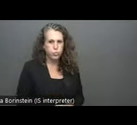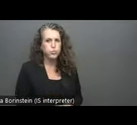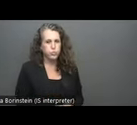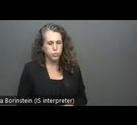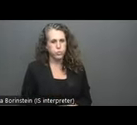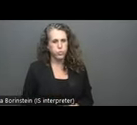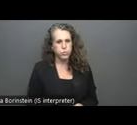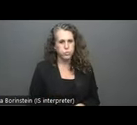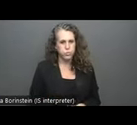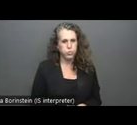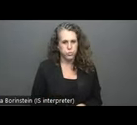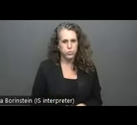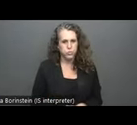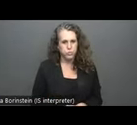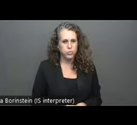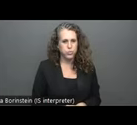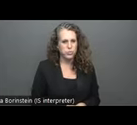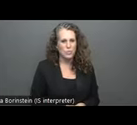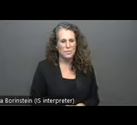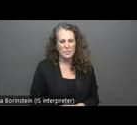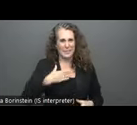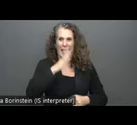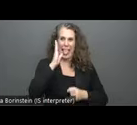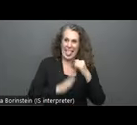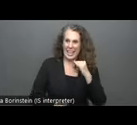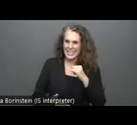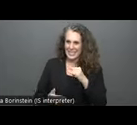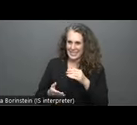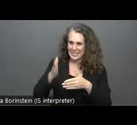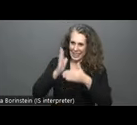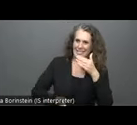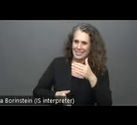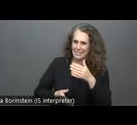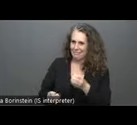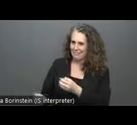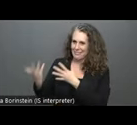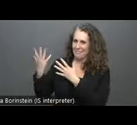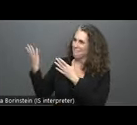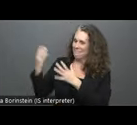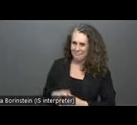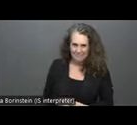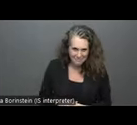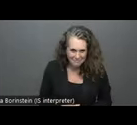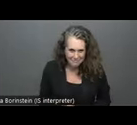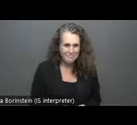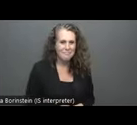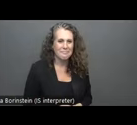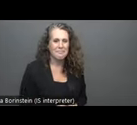making a video, open from the opposite was not, that's also shall not depart the function